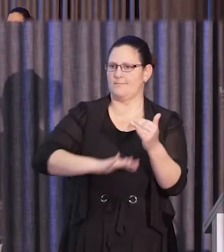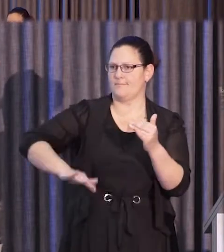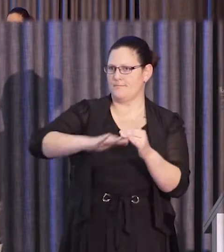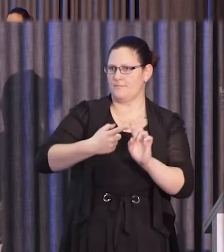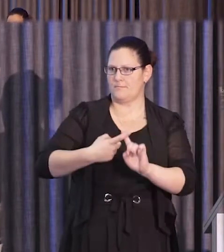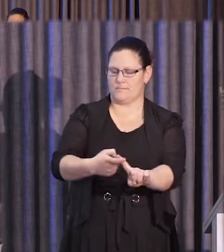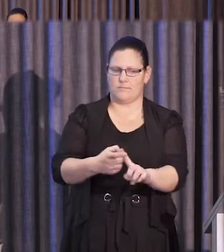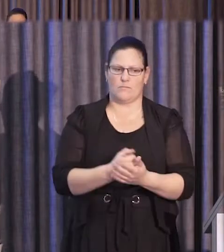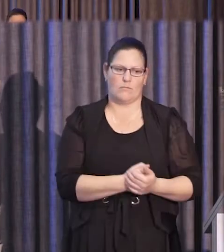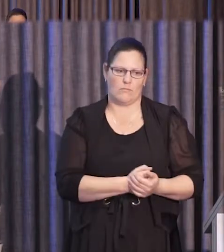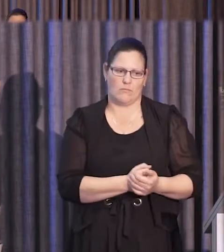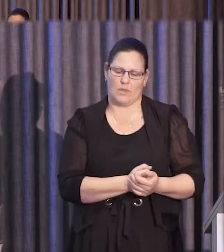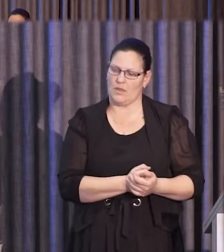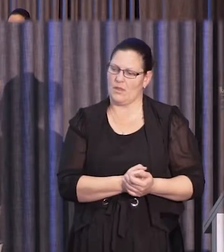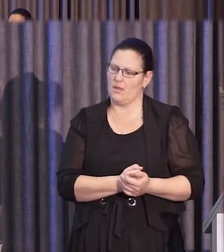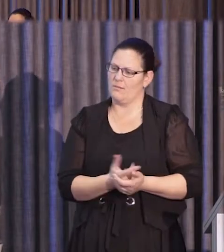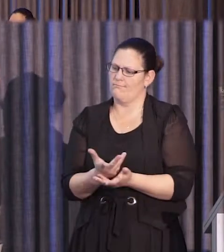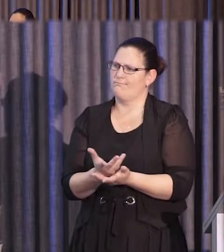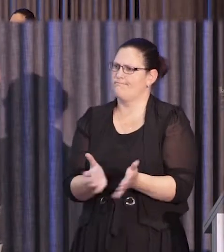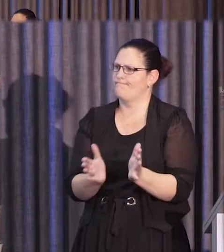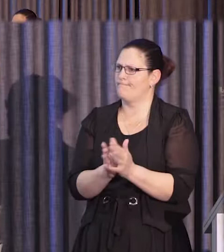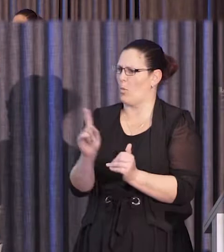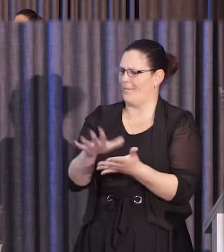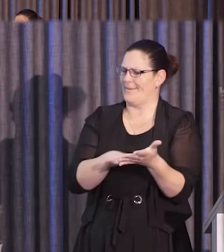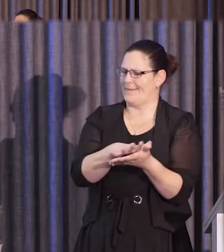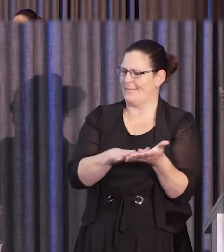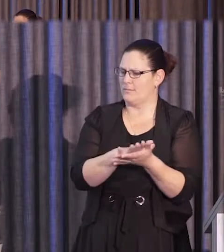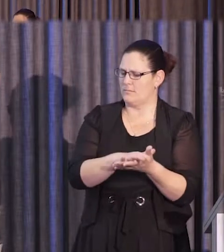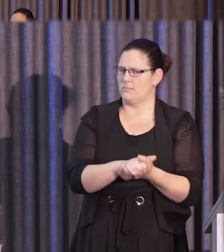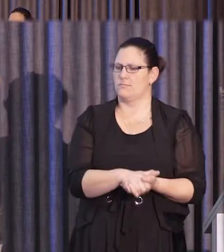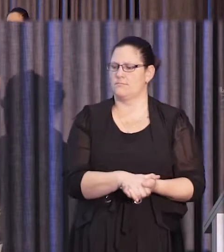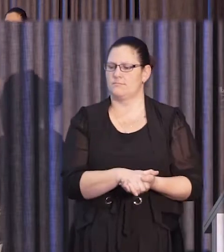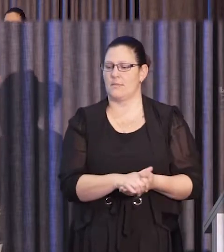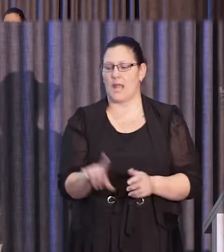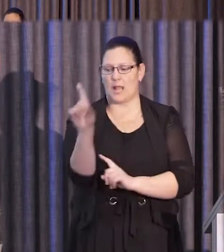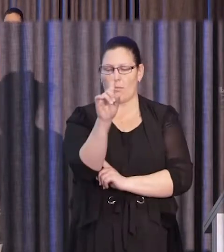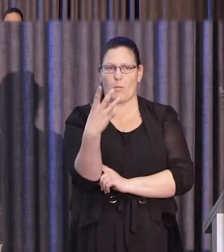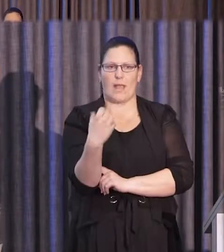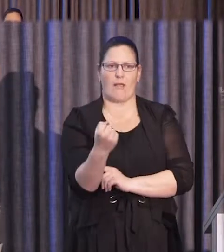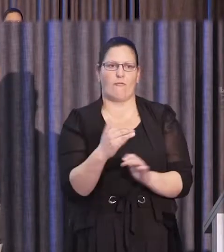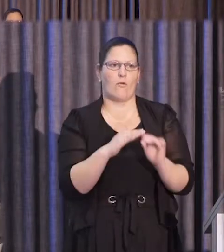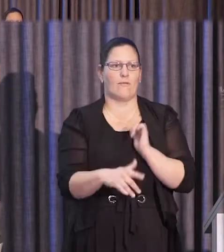Just looking at what some of those priorities mean and what they actually mean in practice. So, currently there's about 7000 plus people